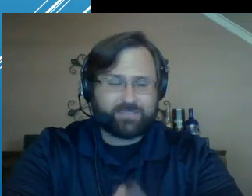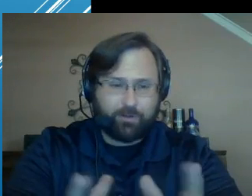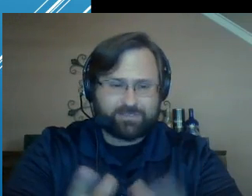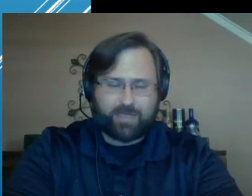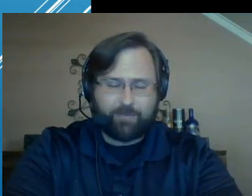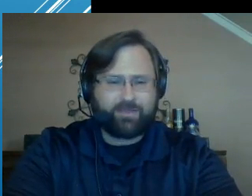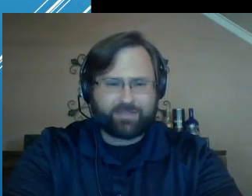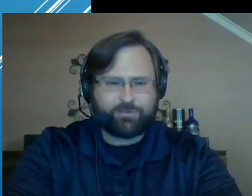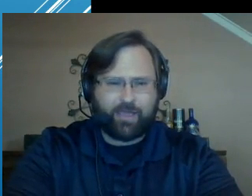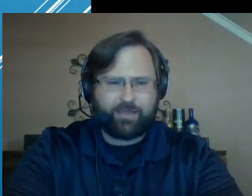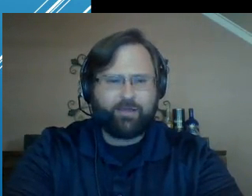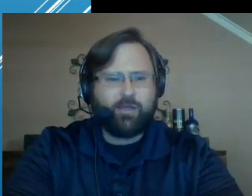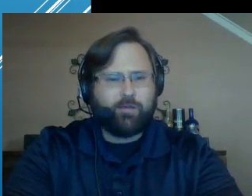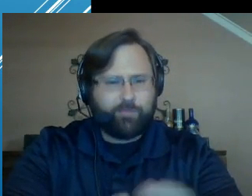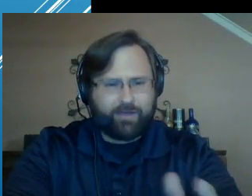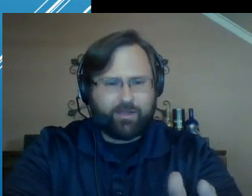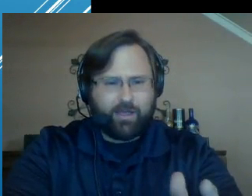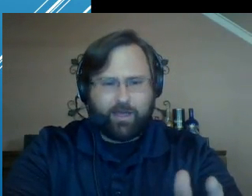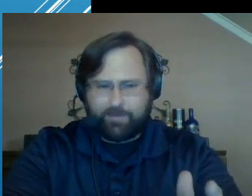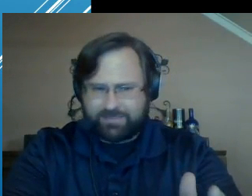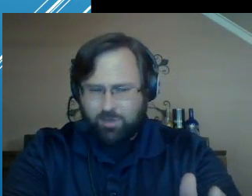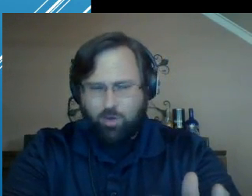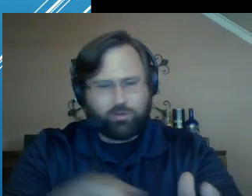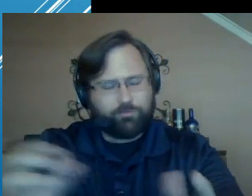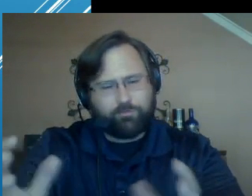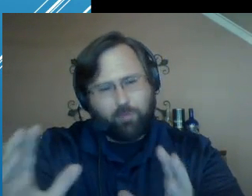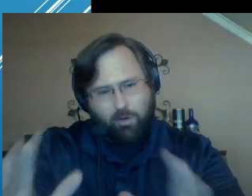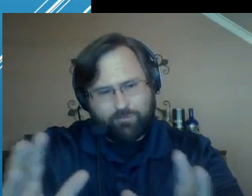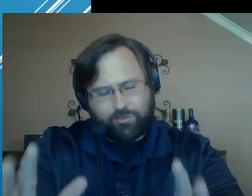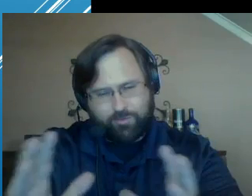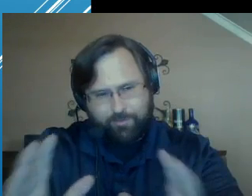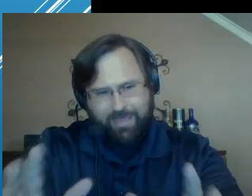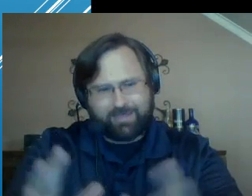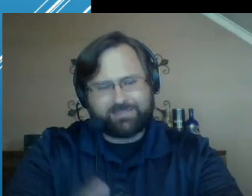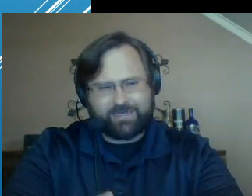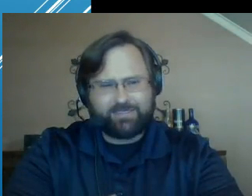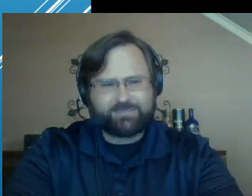set apart as a topic and that's okay but it's all part of the the main sentence